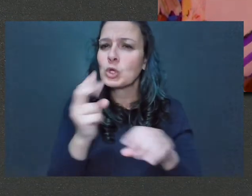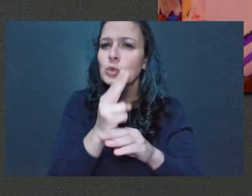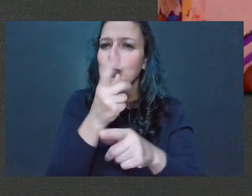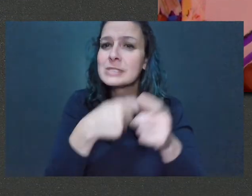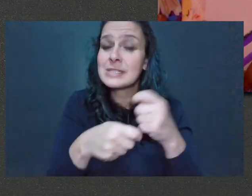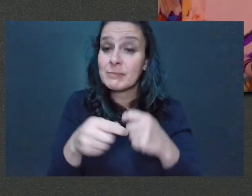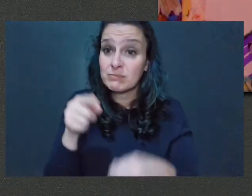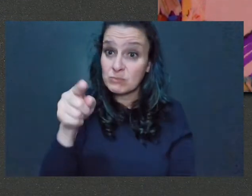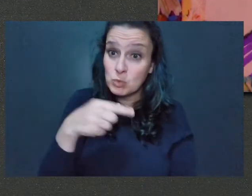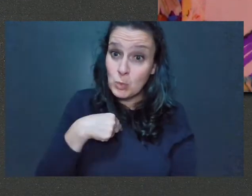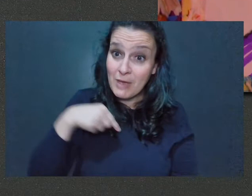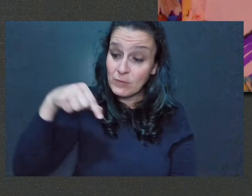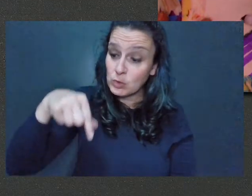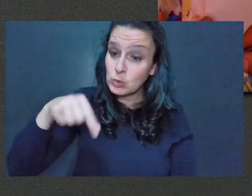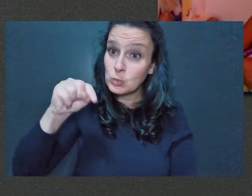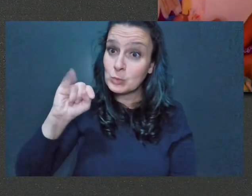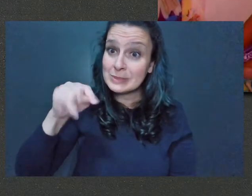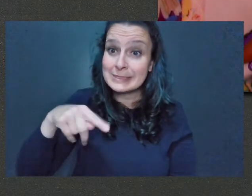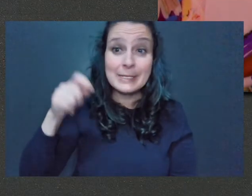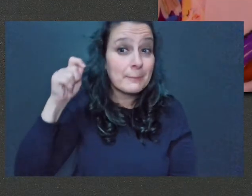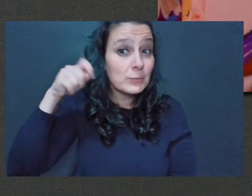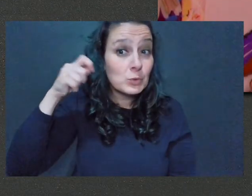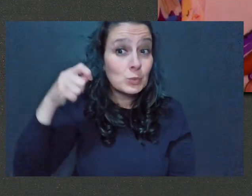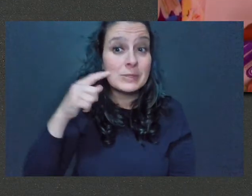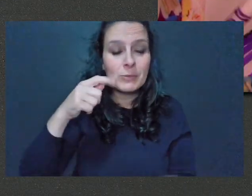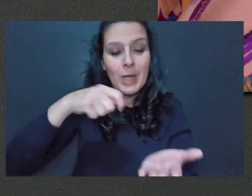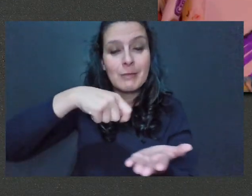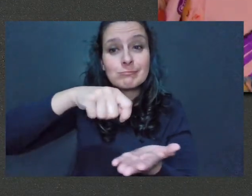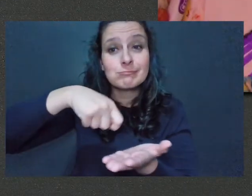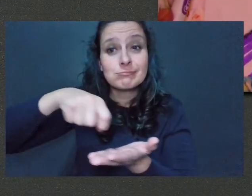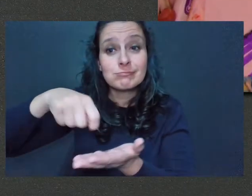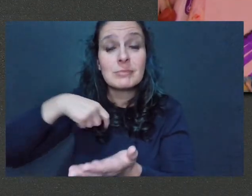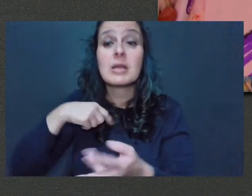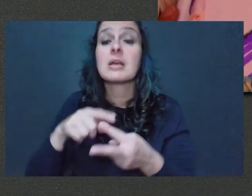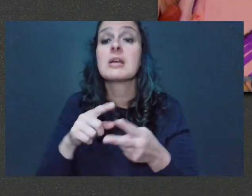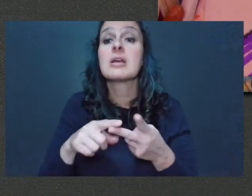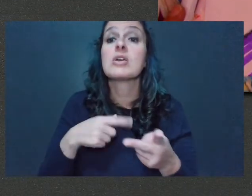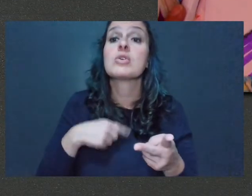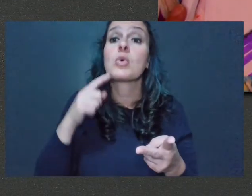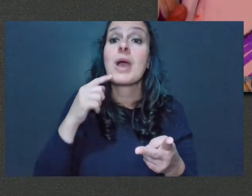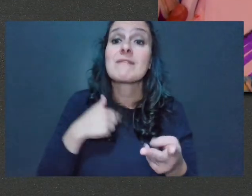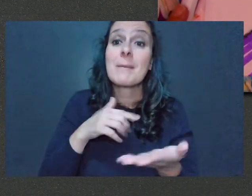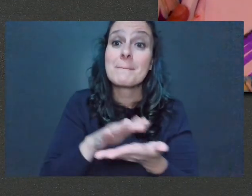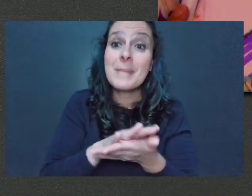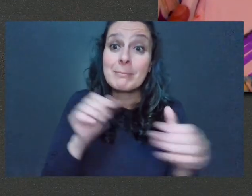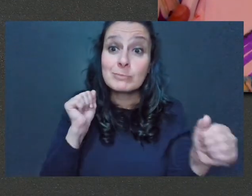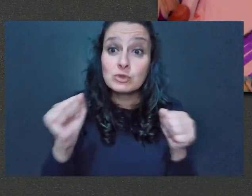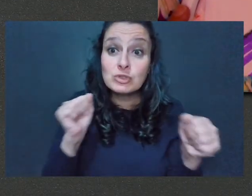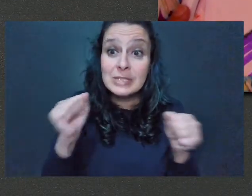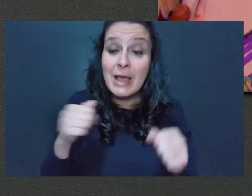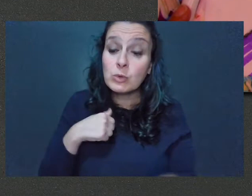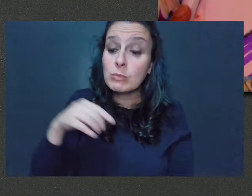If you have a Q-tip, you could use a Q-tip. If you have a little piece of paper towel, you could use a piece of paper towel, or you could use your finger.